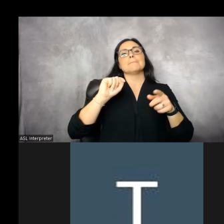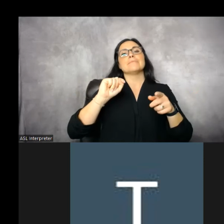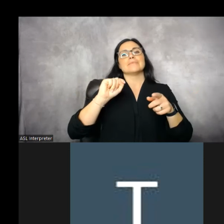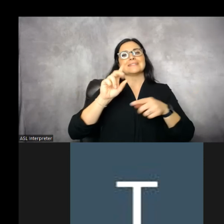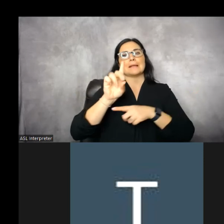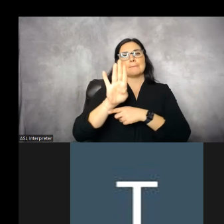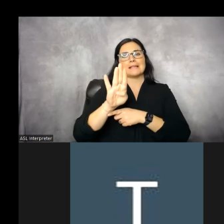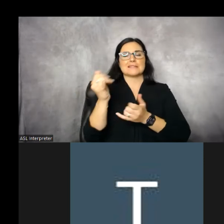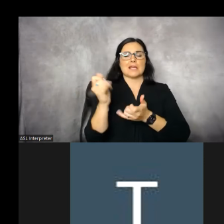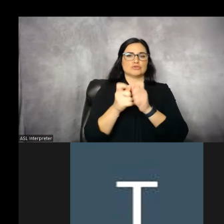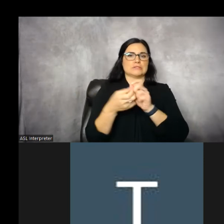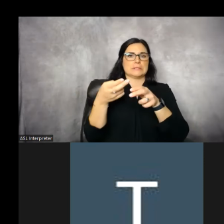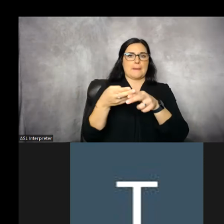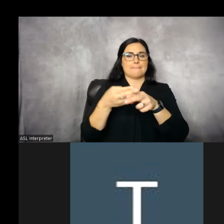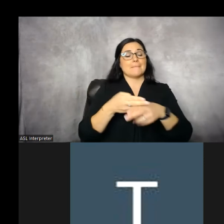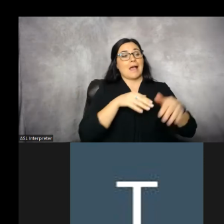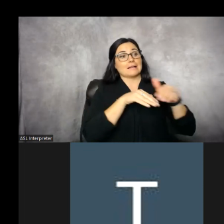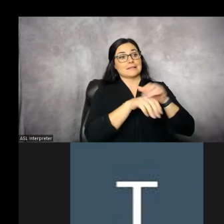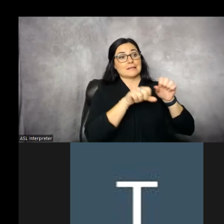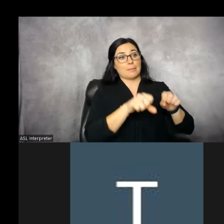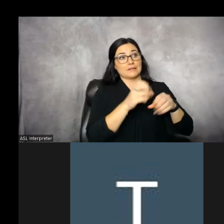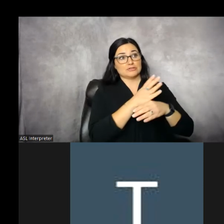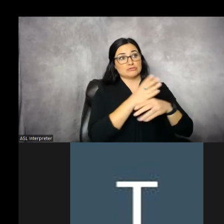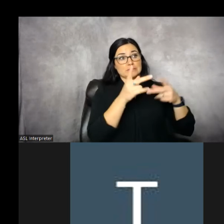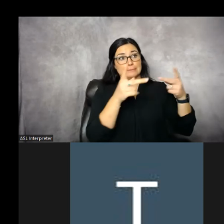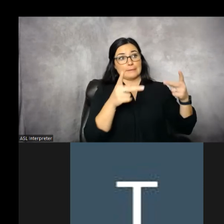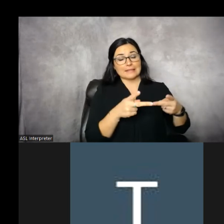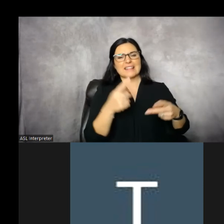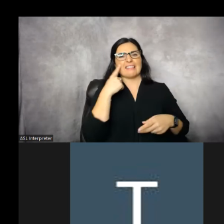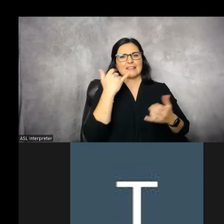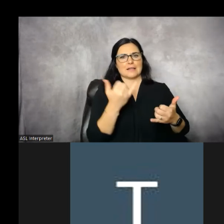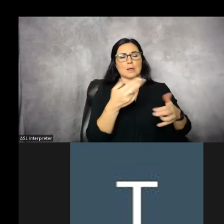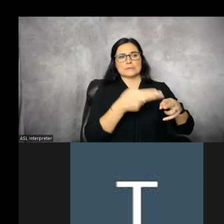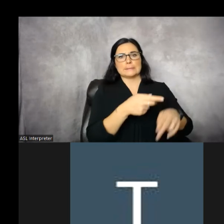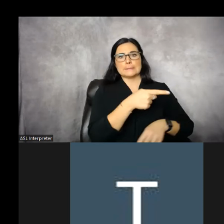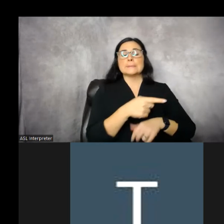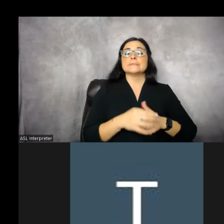accessibility sharing space I think is its current name.